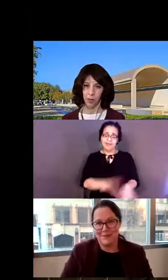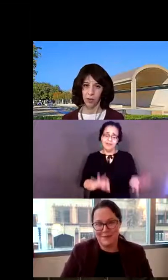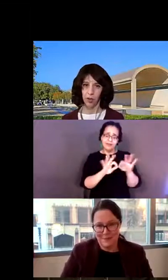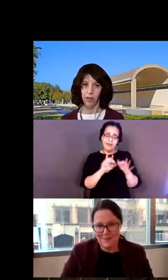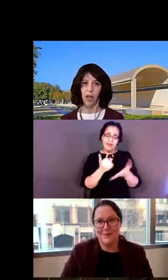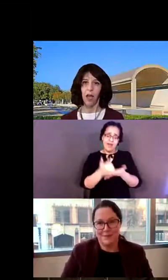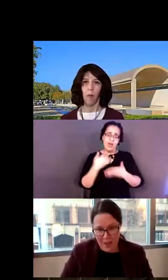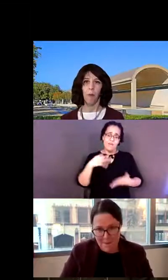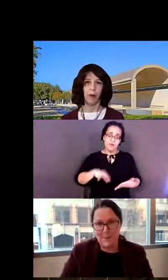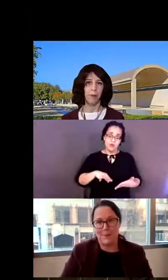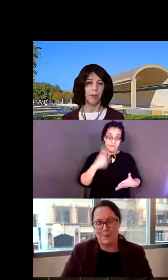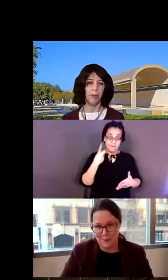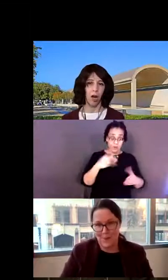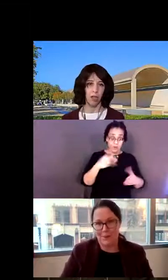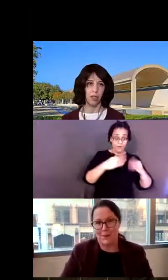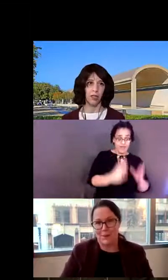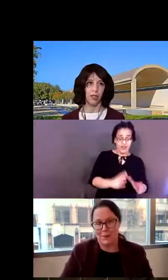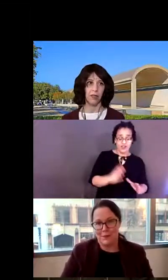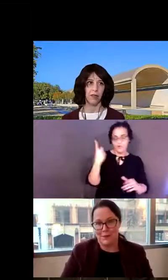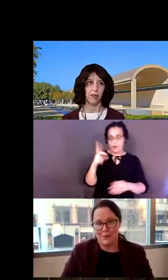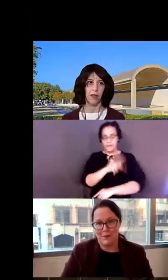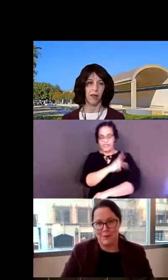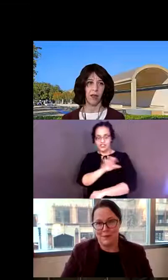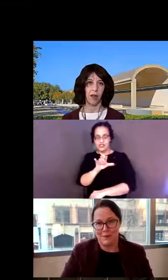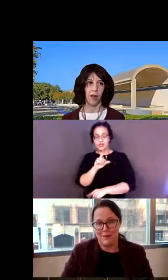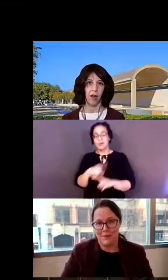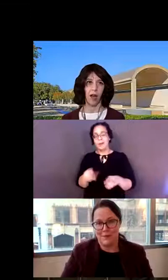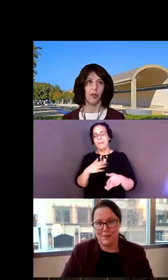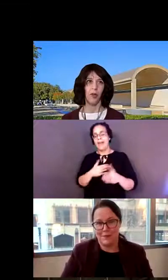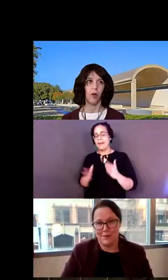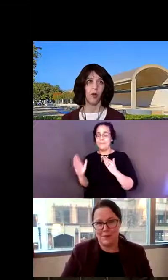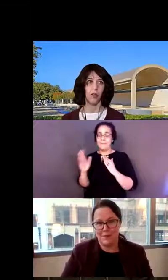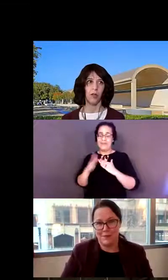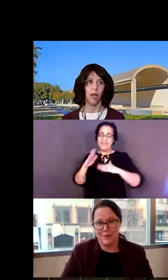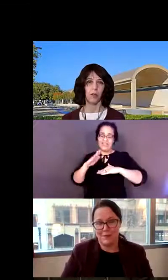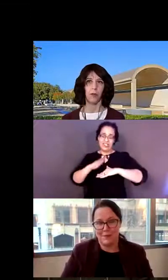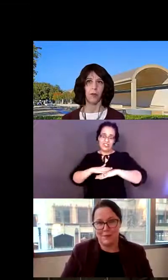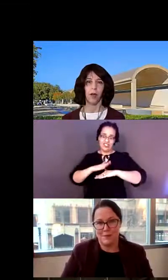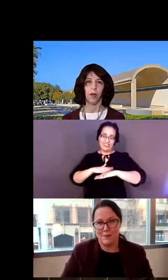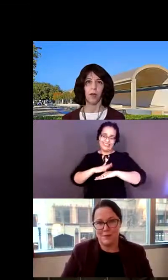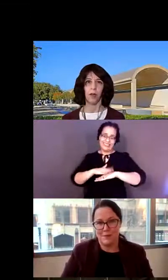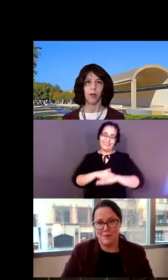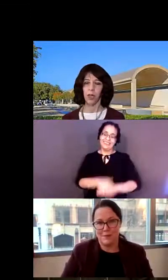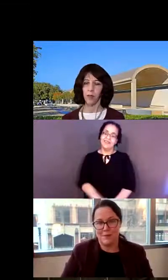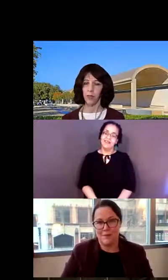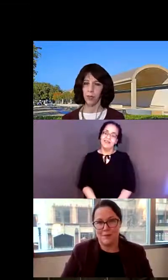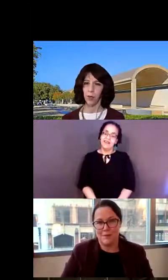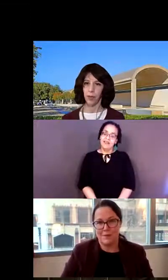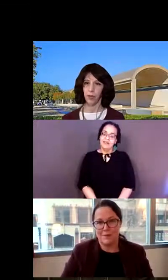patients. My big caution is, I know a lot of